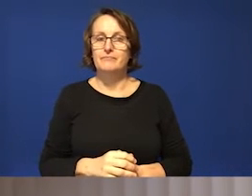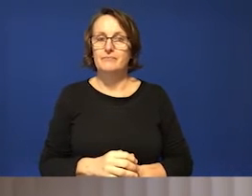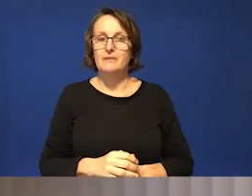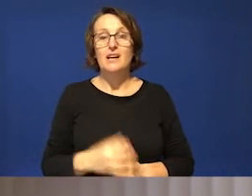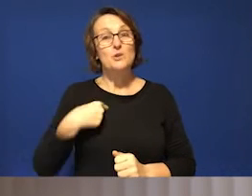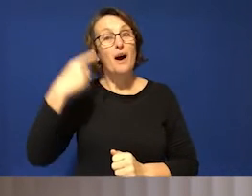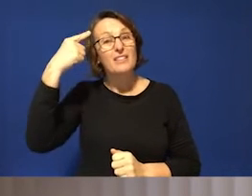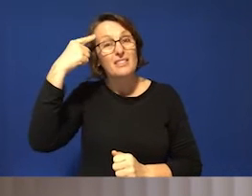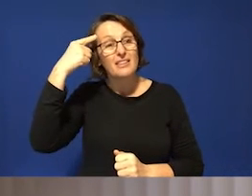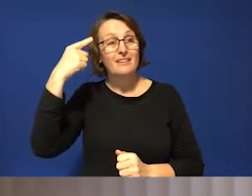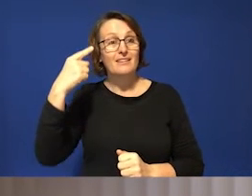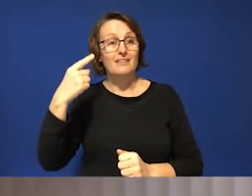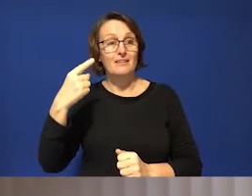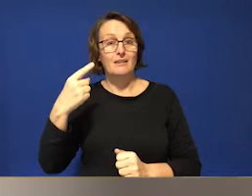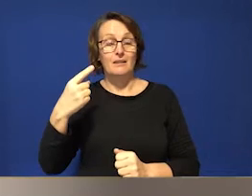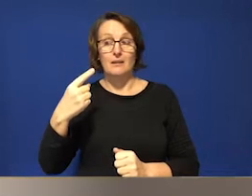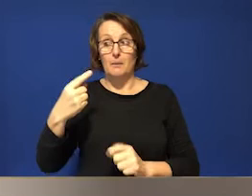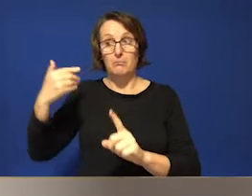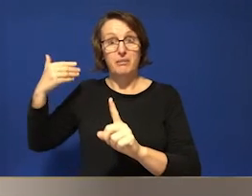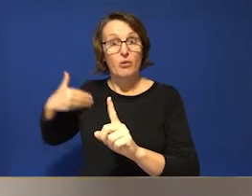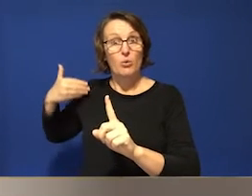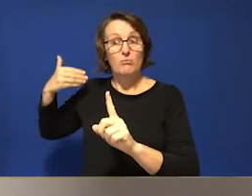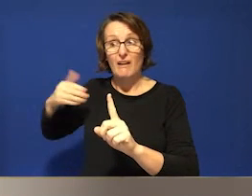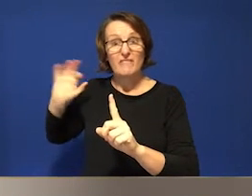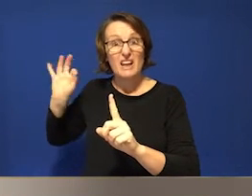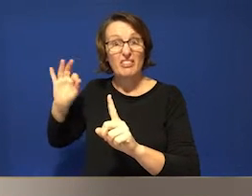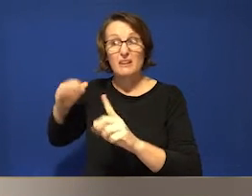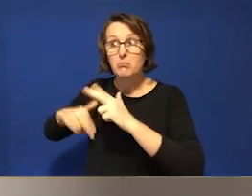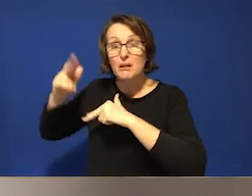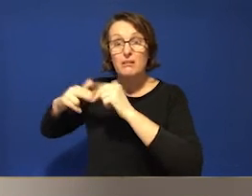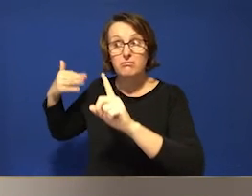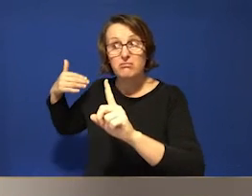Nothing happening. Yeah. And finally this one seem to be, look like a sensible idea let's get on with it.